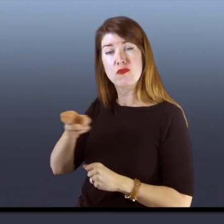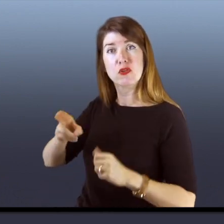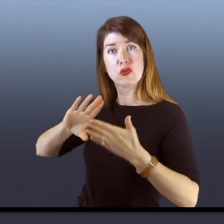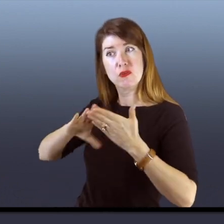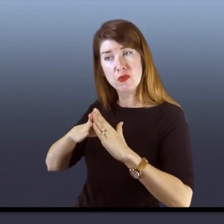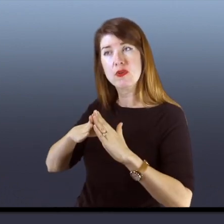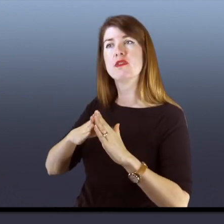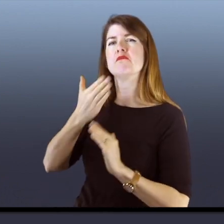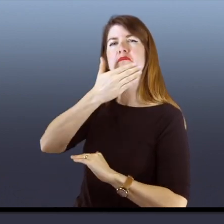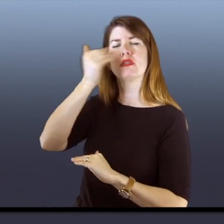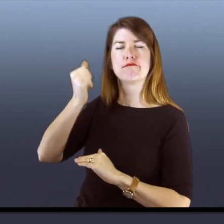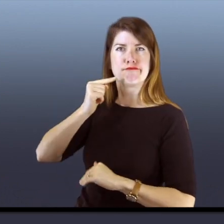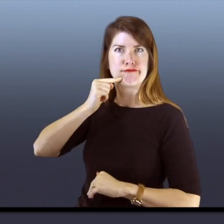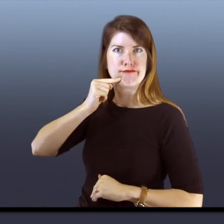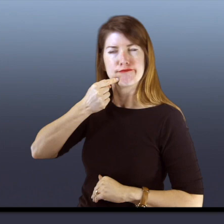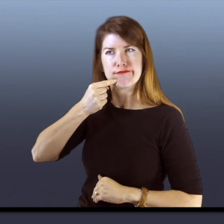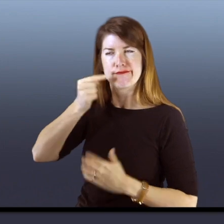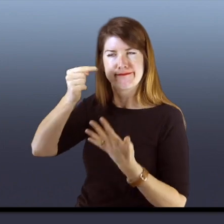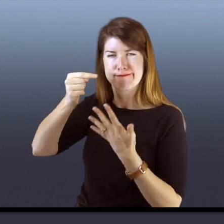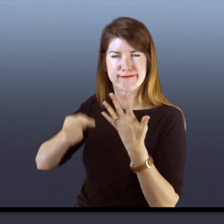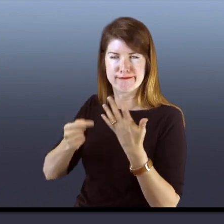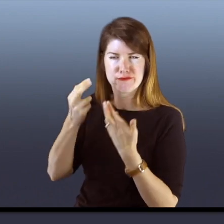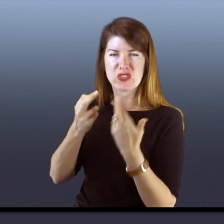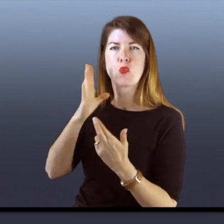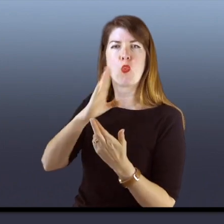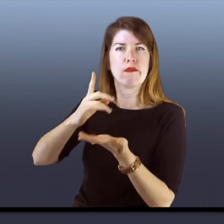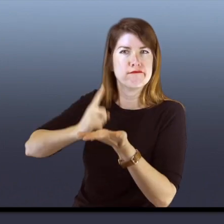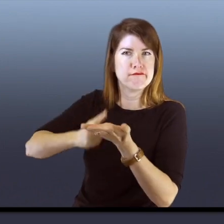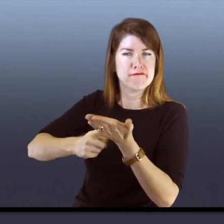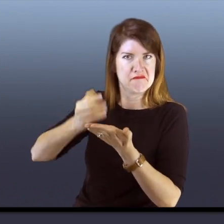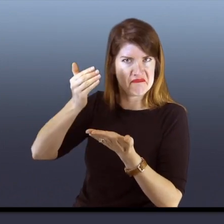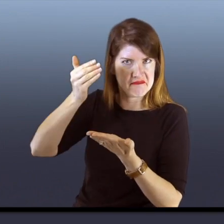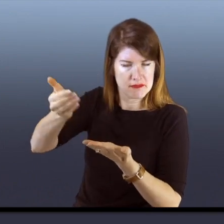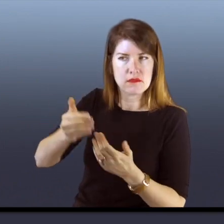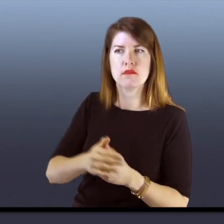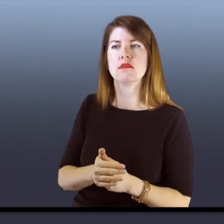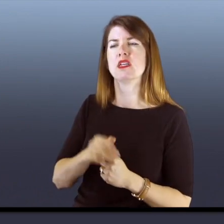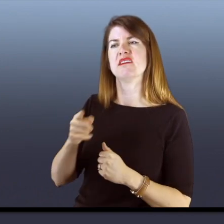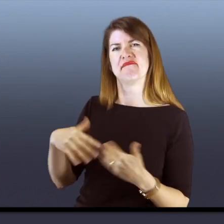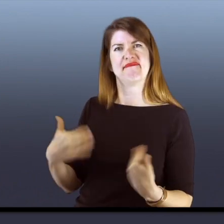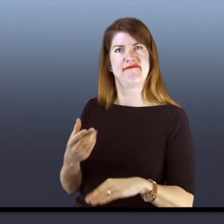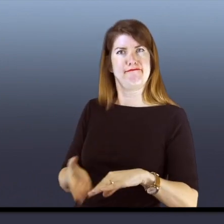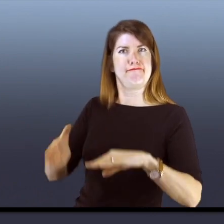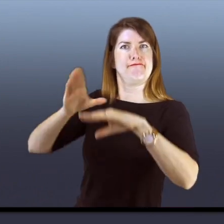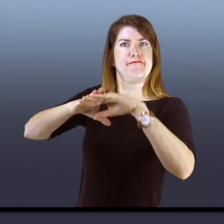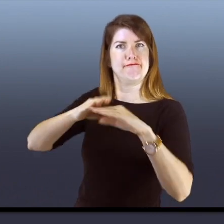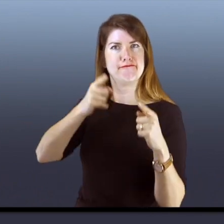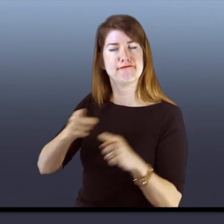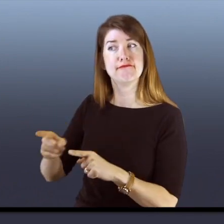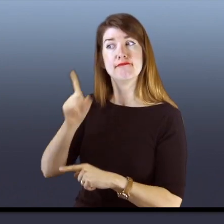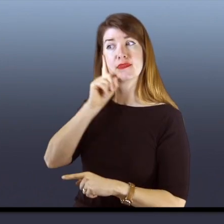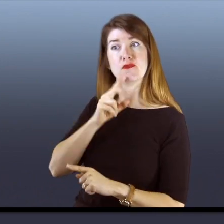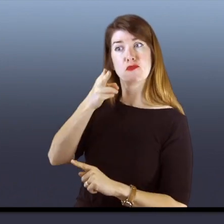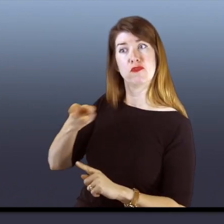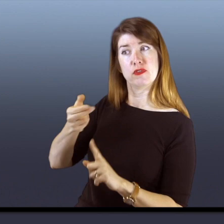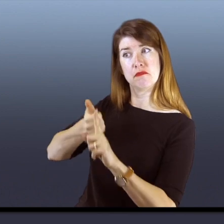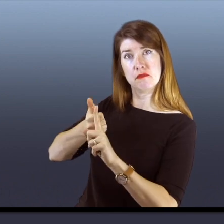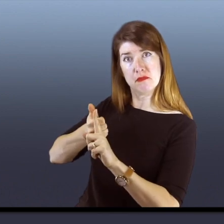that we will review, there is a greater incidence that a deaf or hard of hearing child will have a social/emotional difficulties